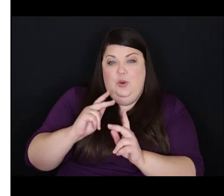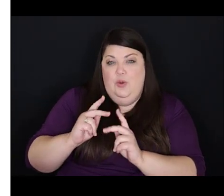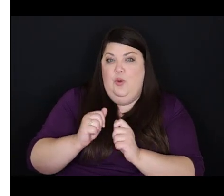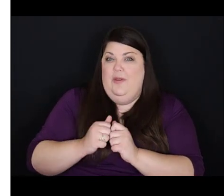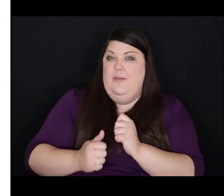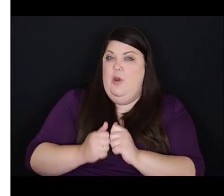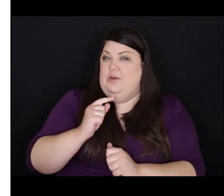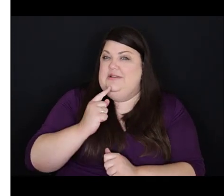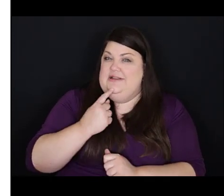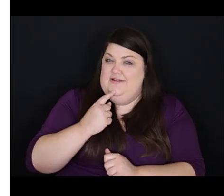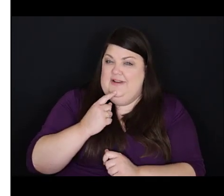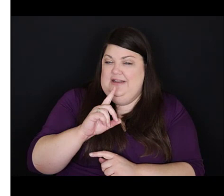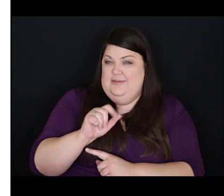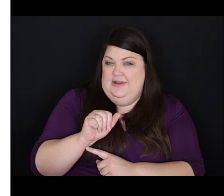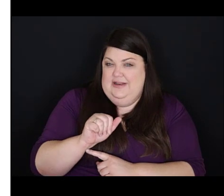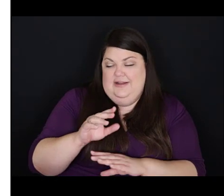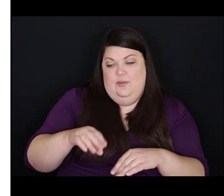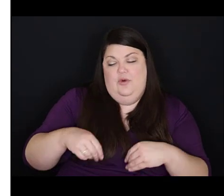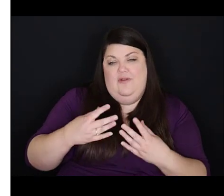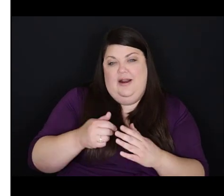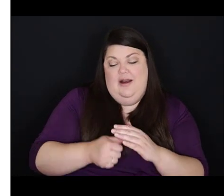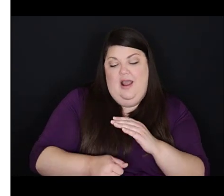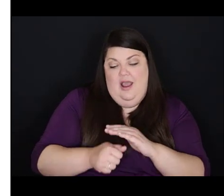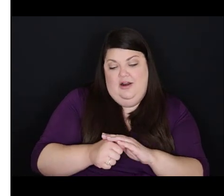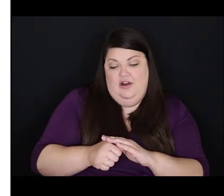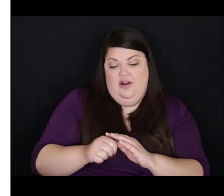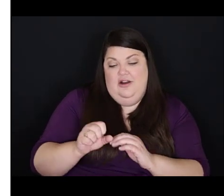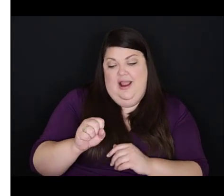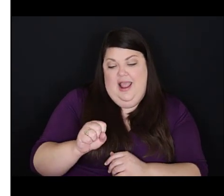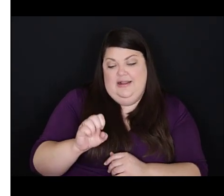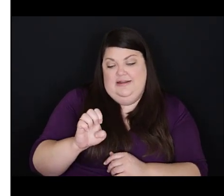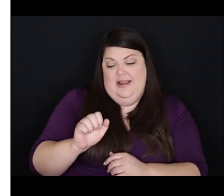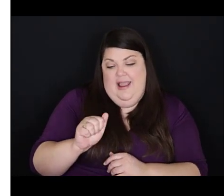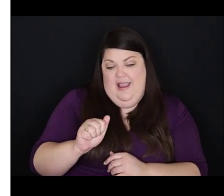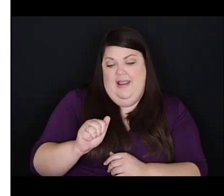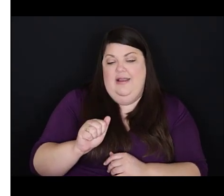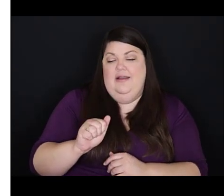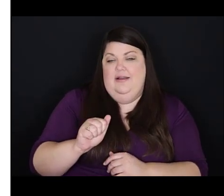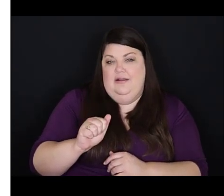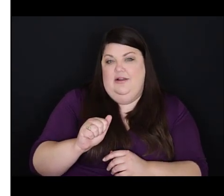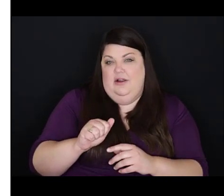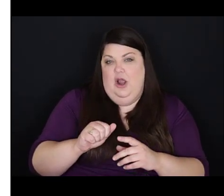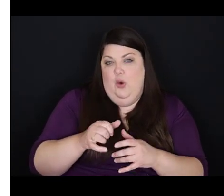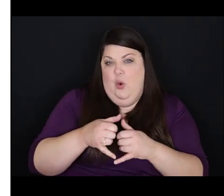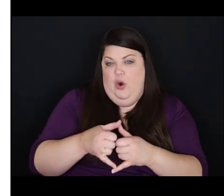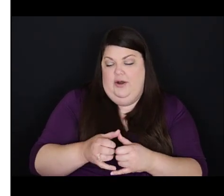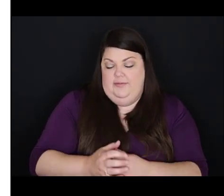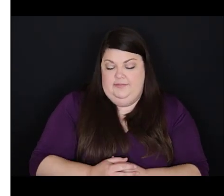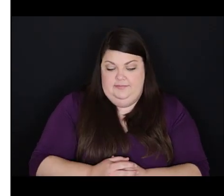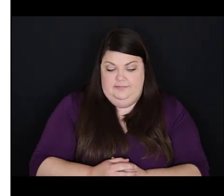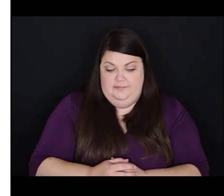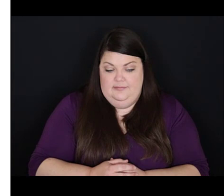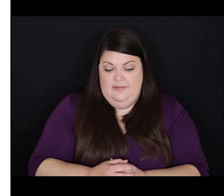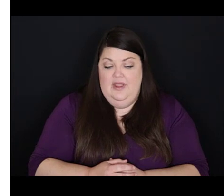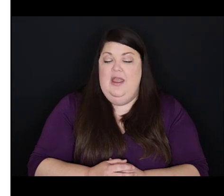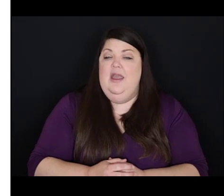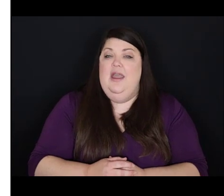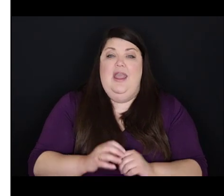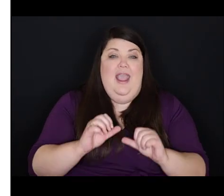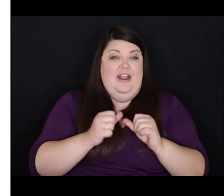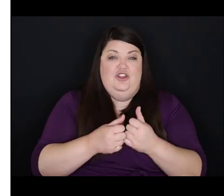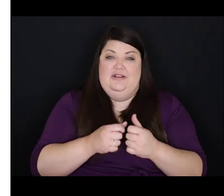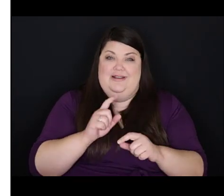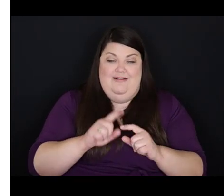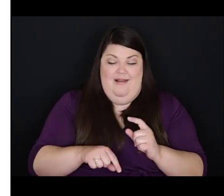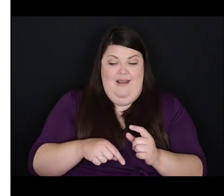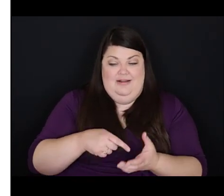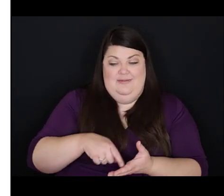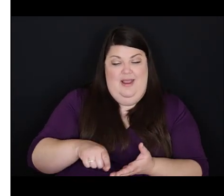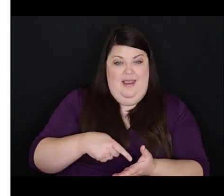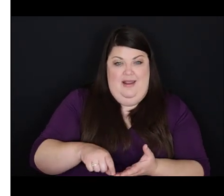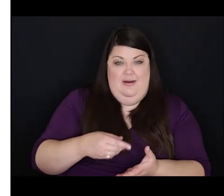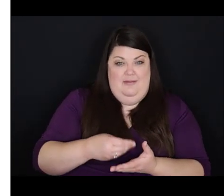which are provided under the SE-A award. Agencies must not spend SE-A without also spending SE-B.